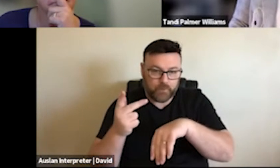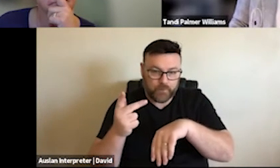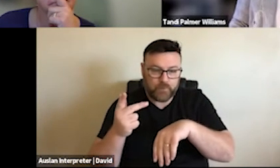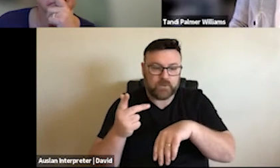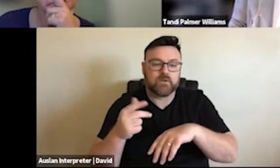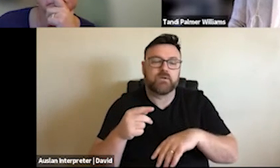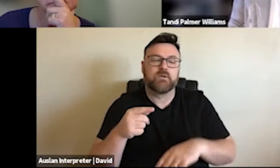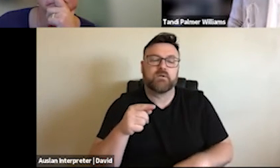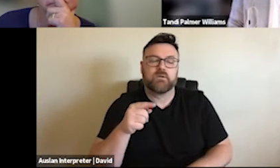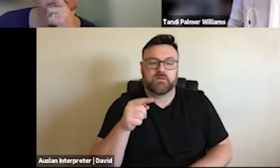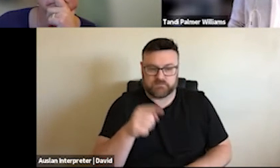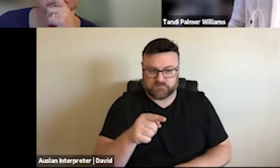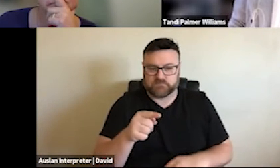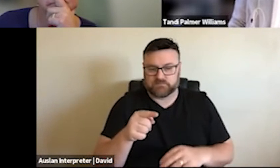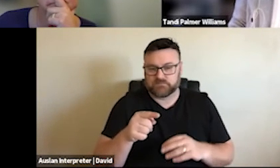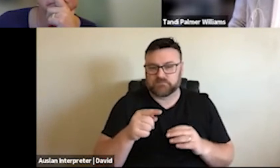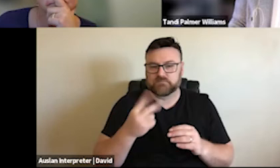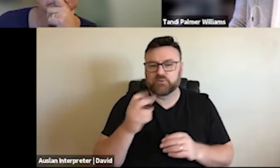Relatively few restrictions and things were open.